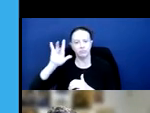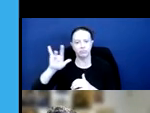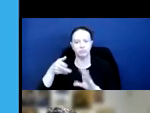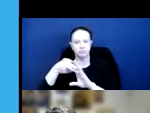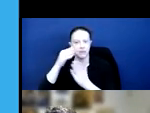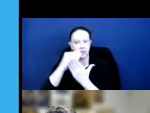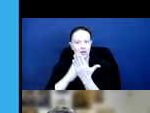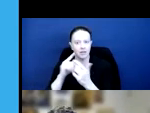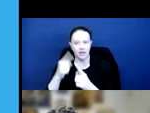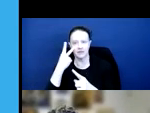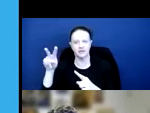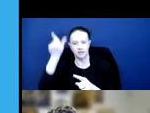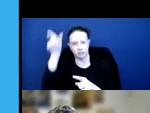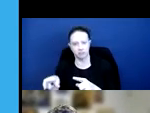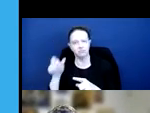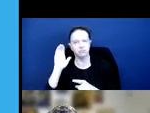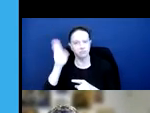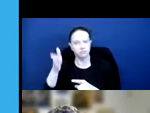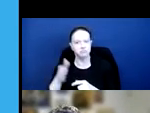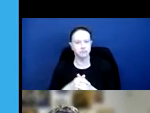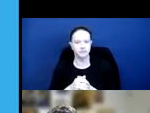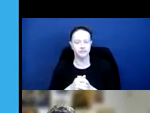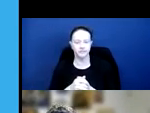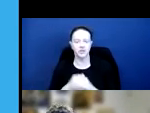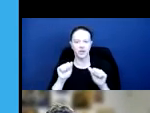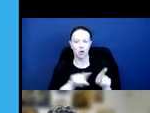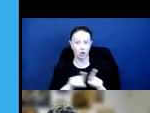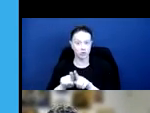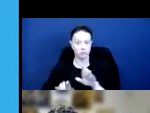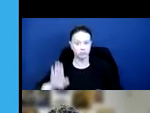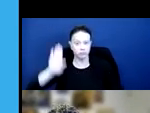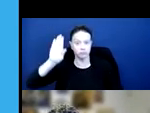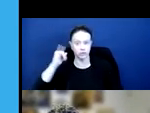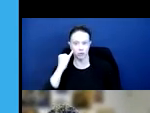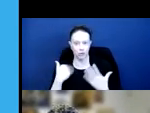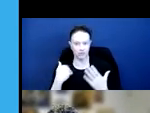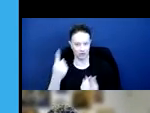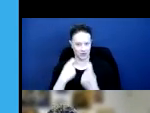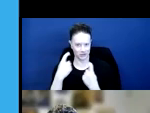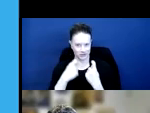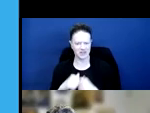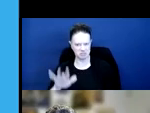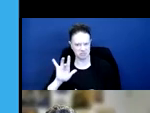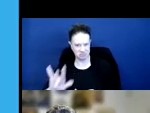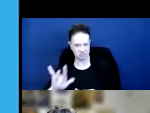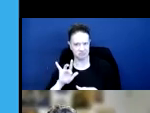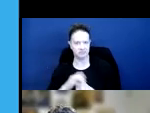All right, now that we've gone over the Zoom functions, we will officially start with the Land and Labor Acknowledgement.